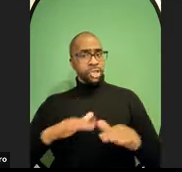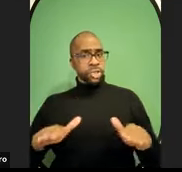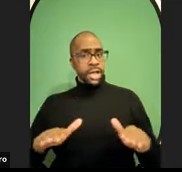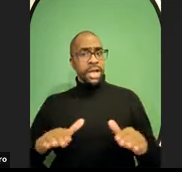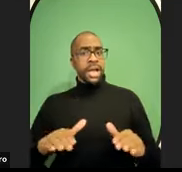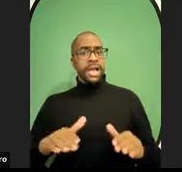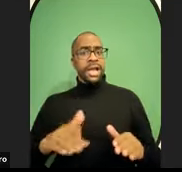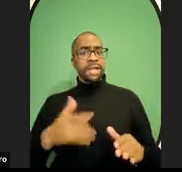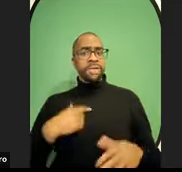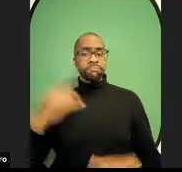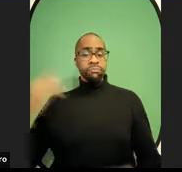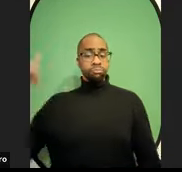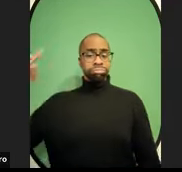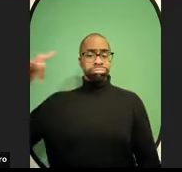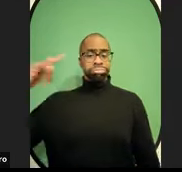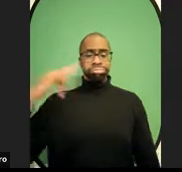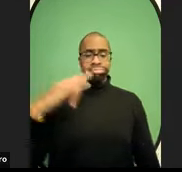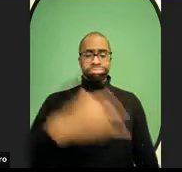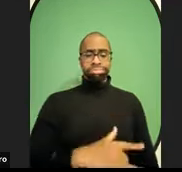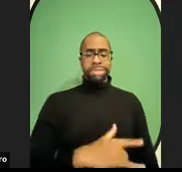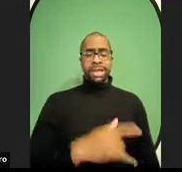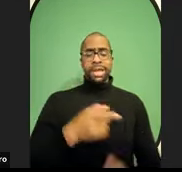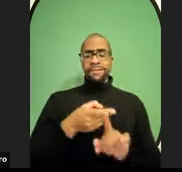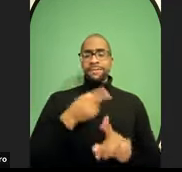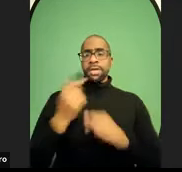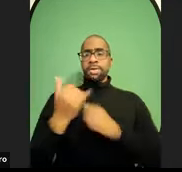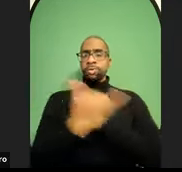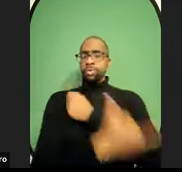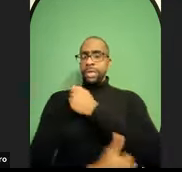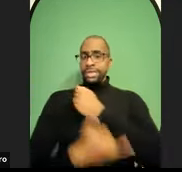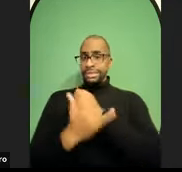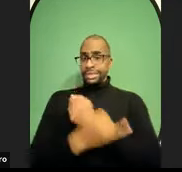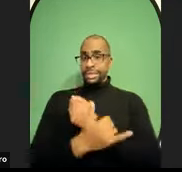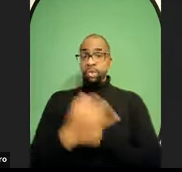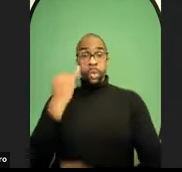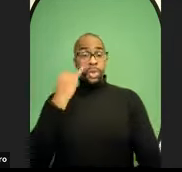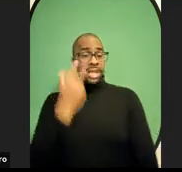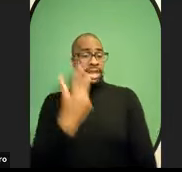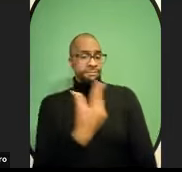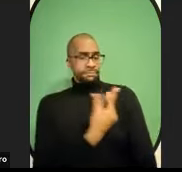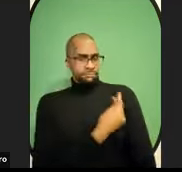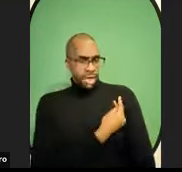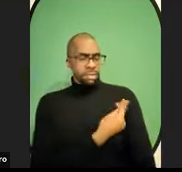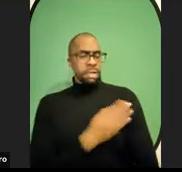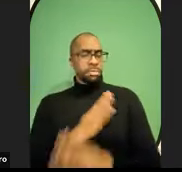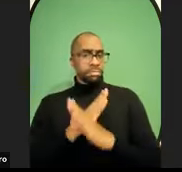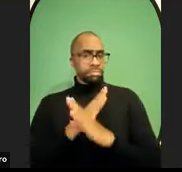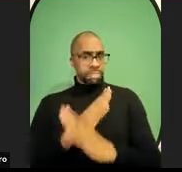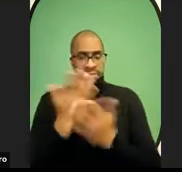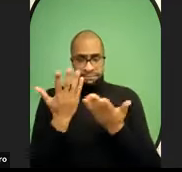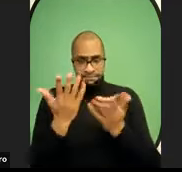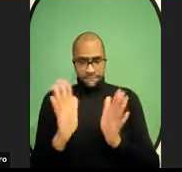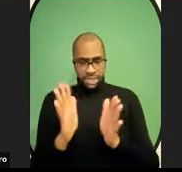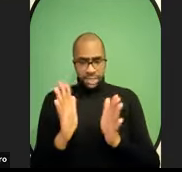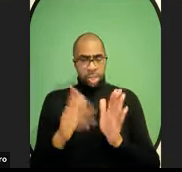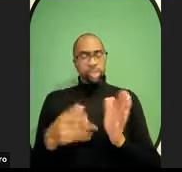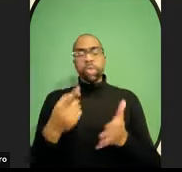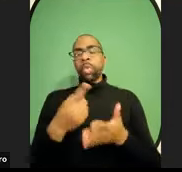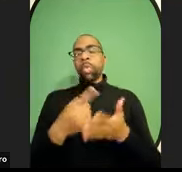If my child returns If my child returns from an issue If my child returns from an international trip and has been vaccine. nated. Even nated, even if their pC nated, even if they're PCR is